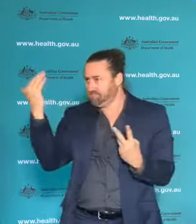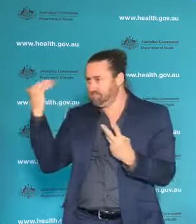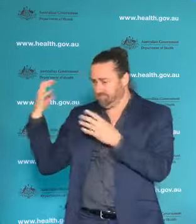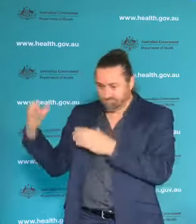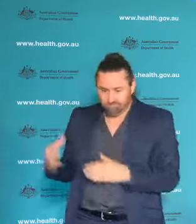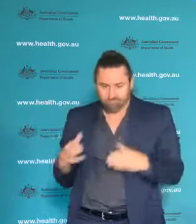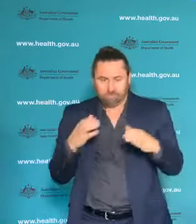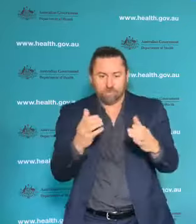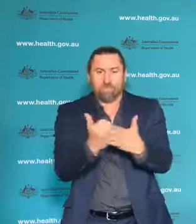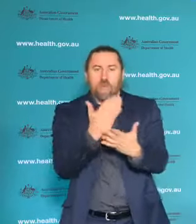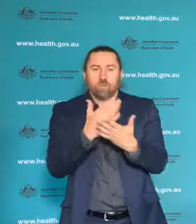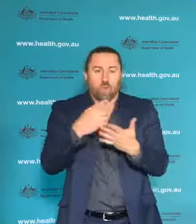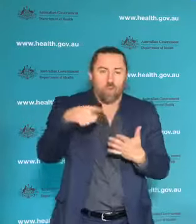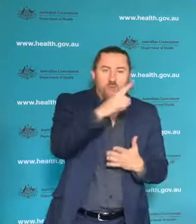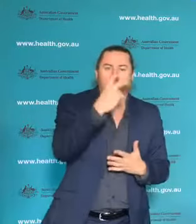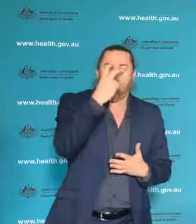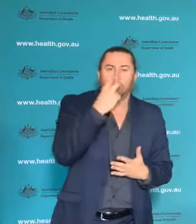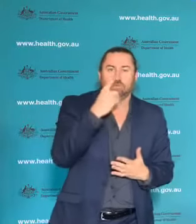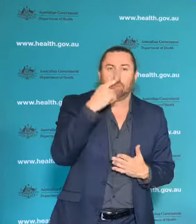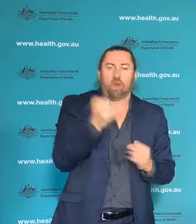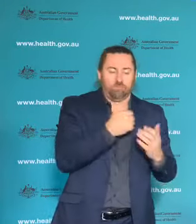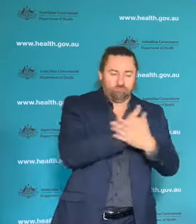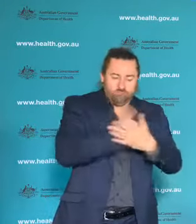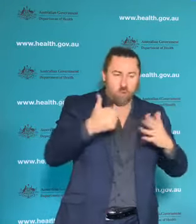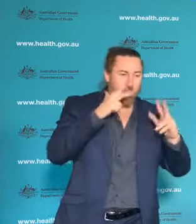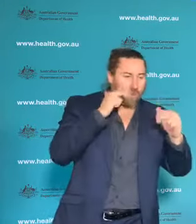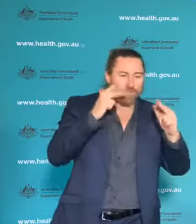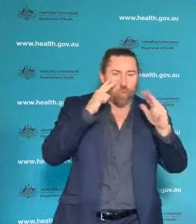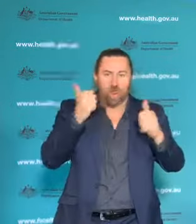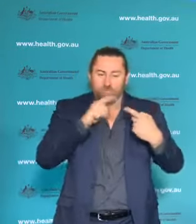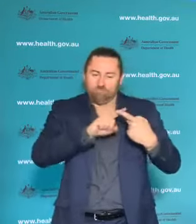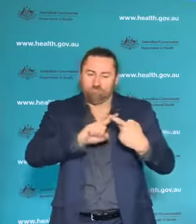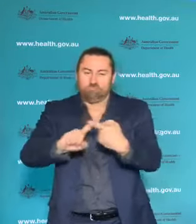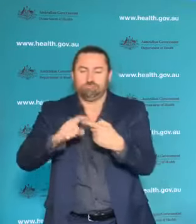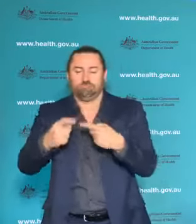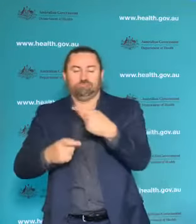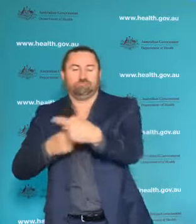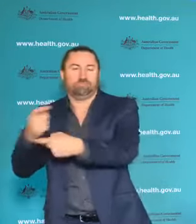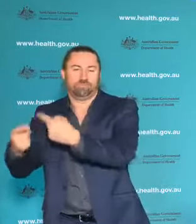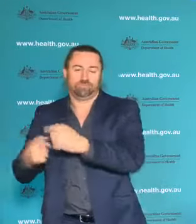care for the residents. We've had the transfer of many residents out of